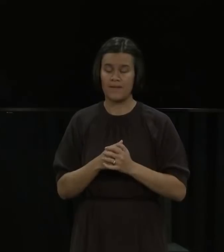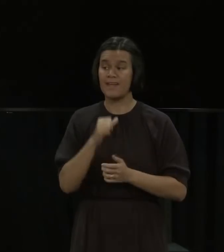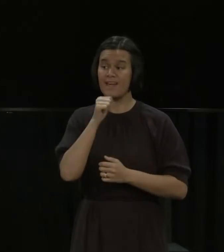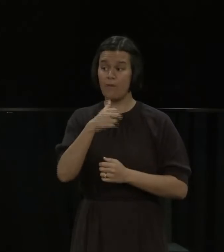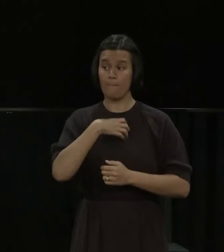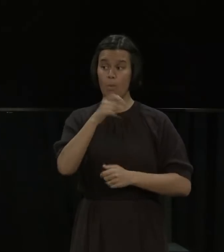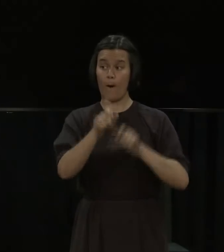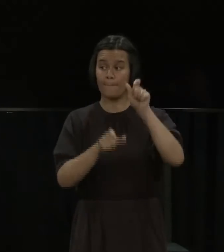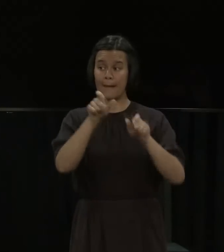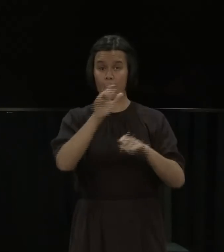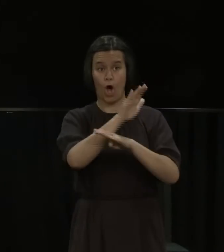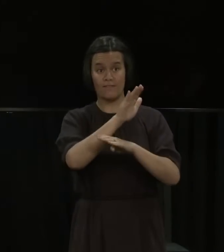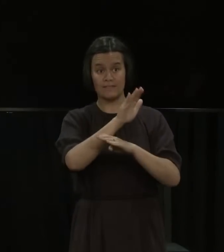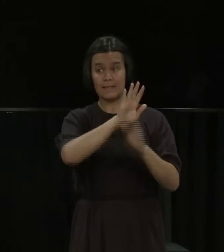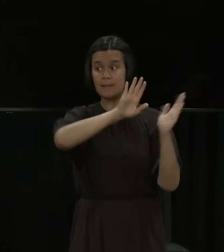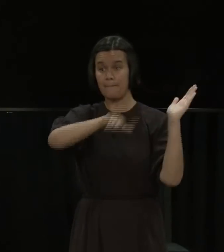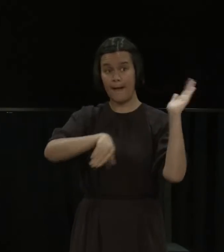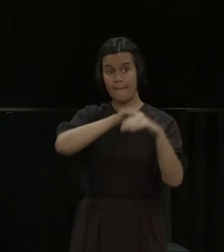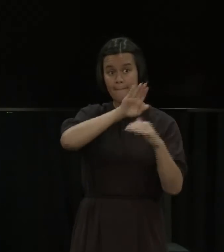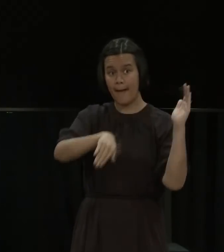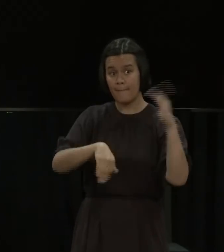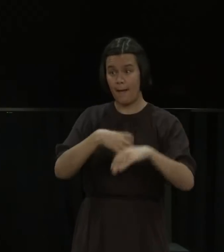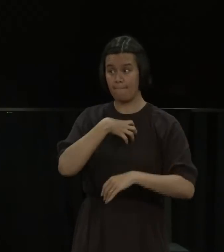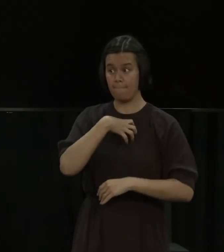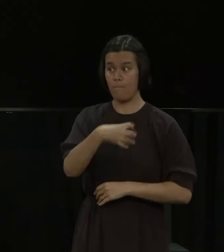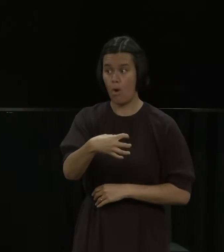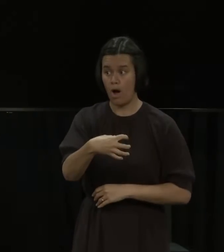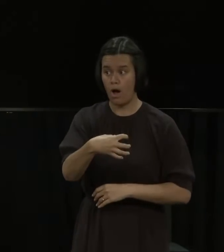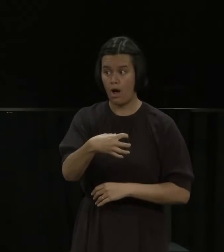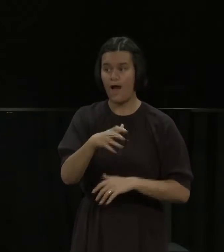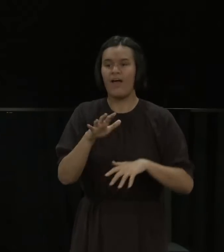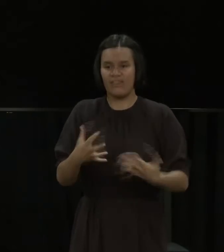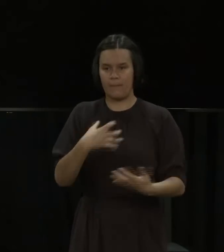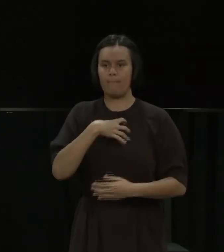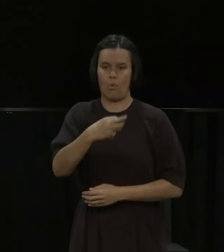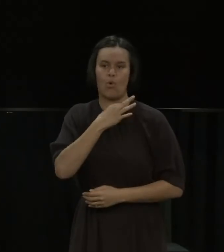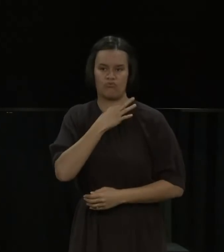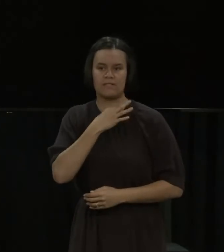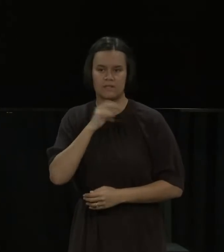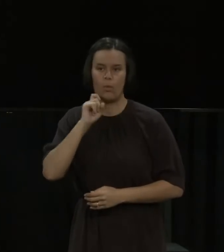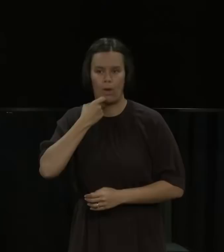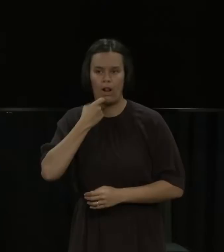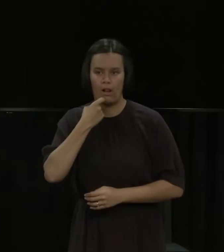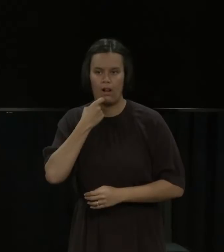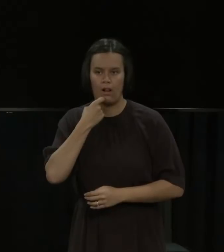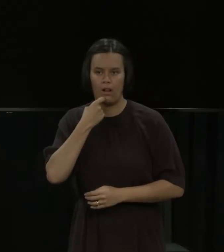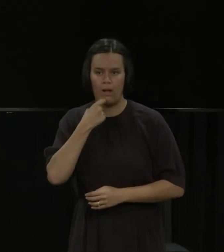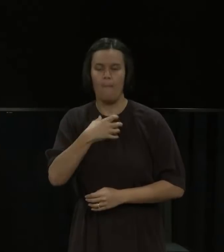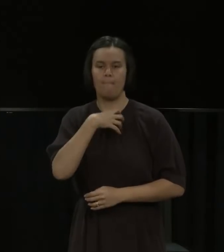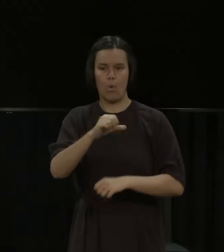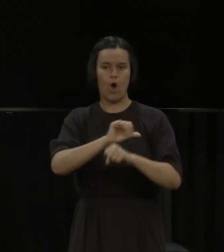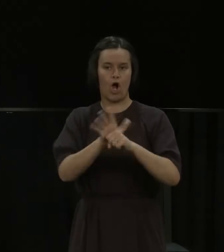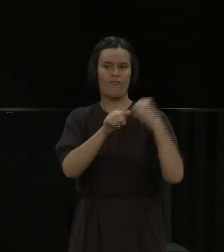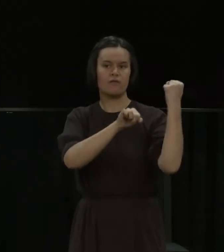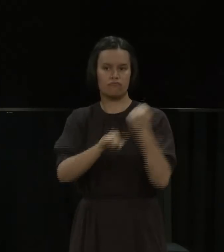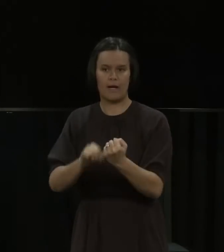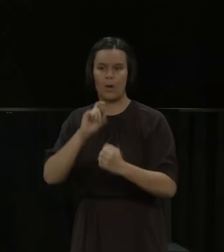Professor Philip Hill in Otago and others.